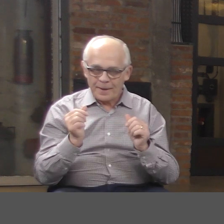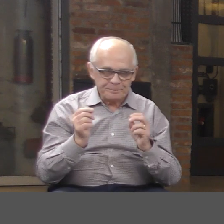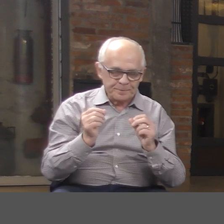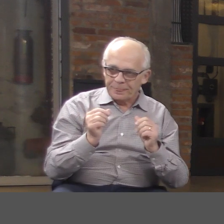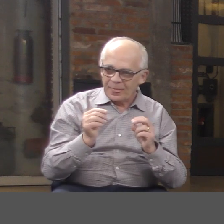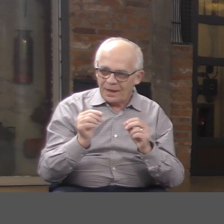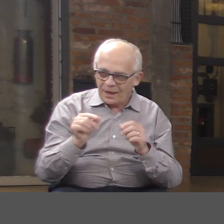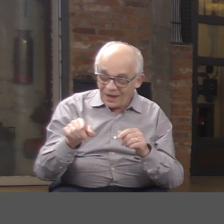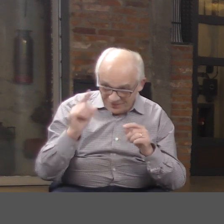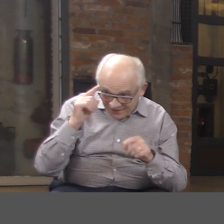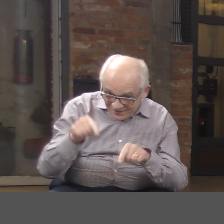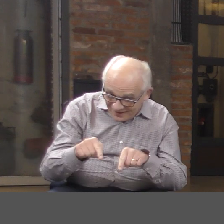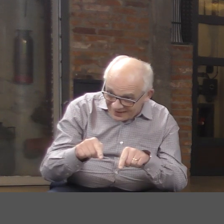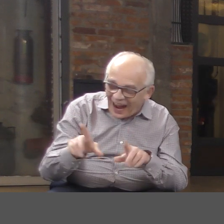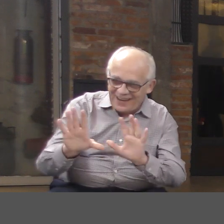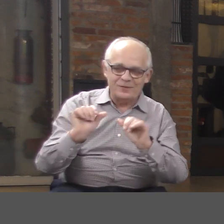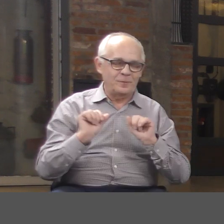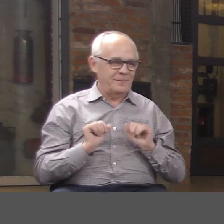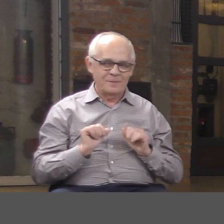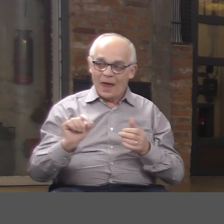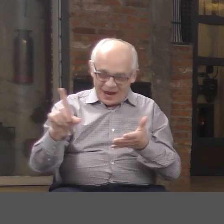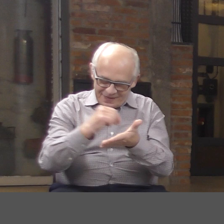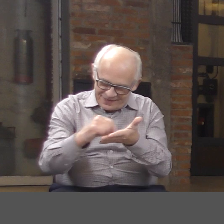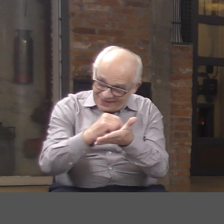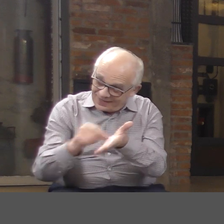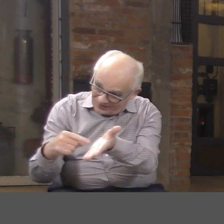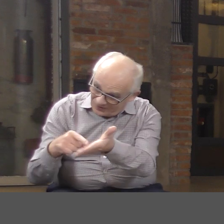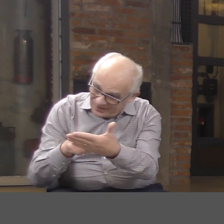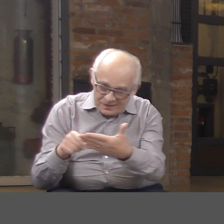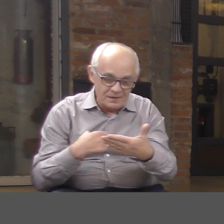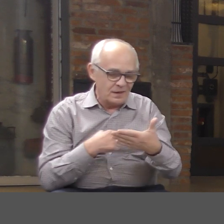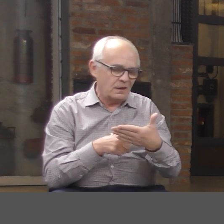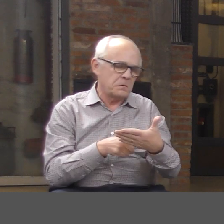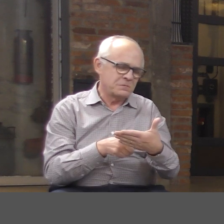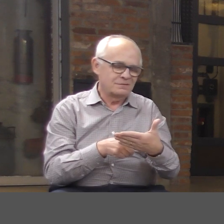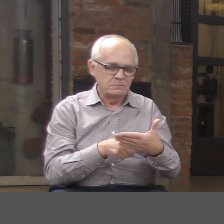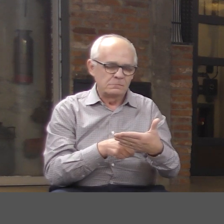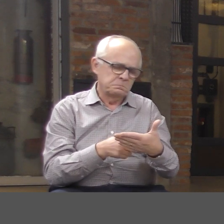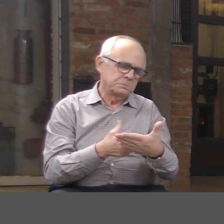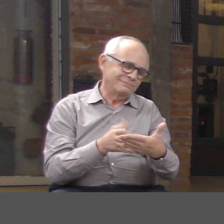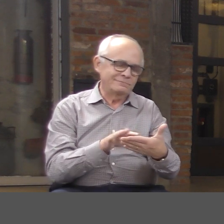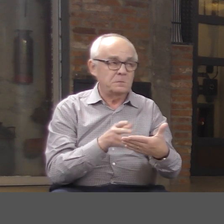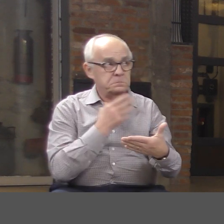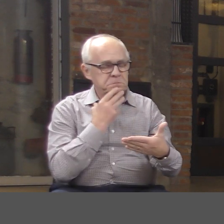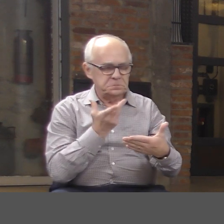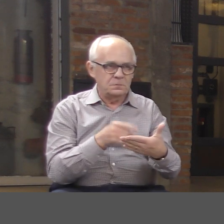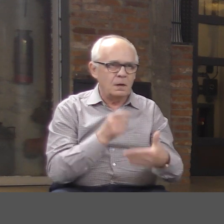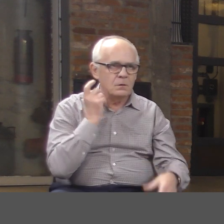It's different with deaf people. We write and think.